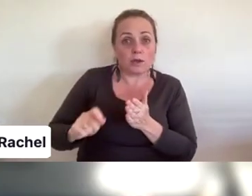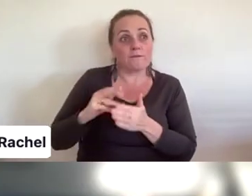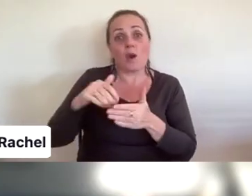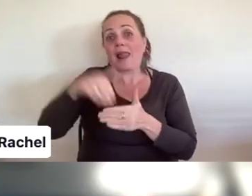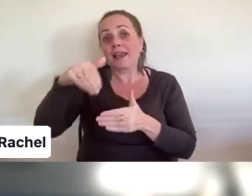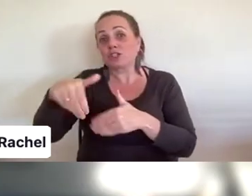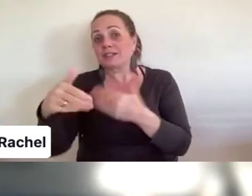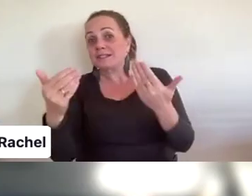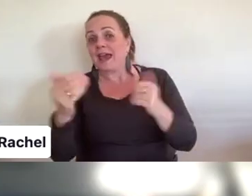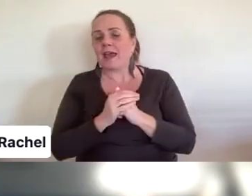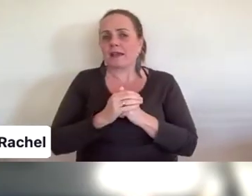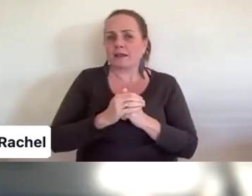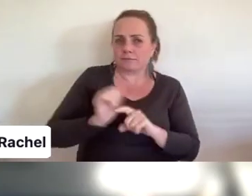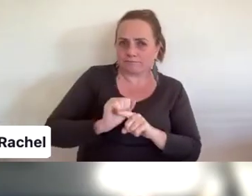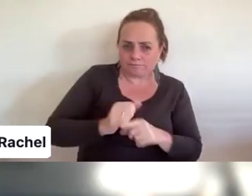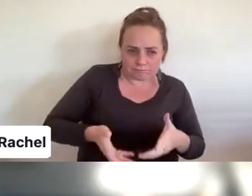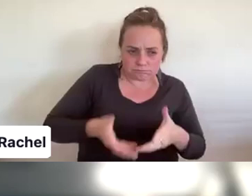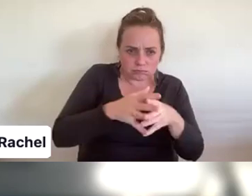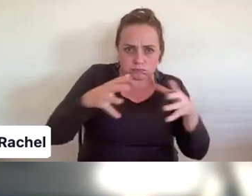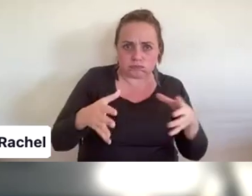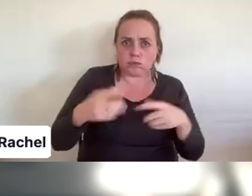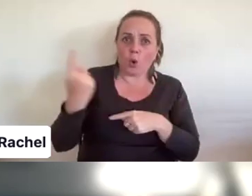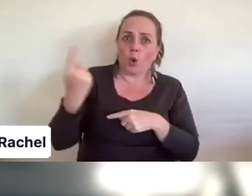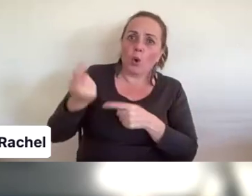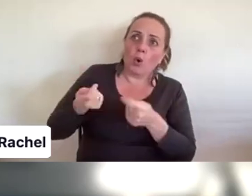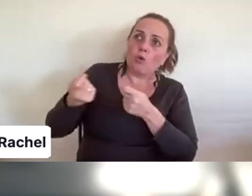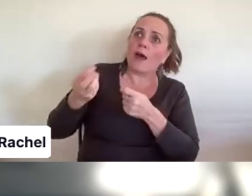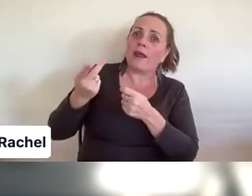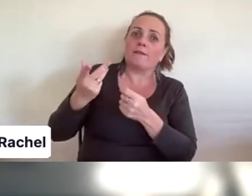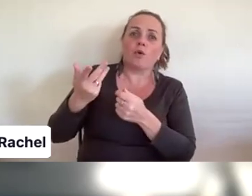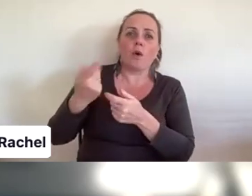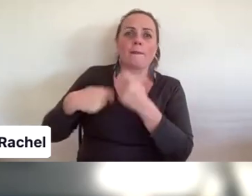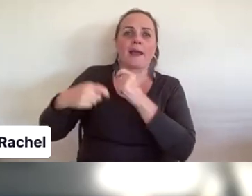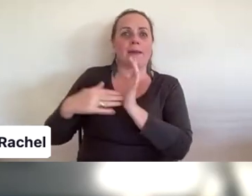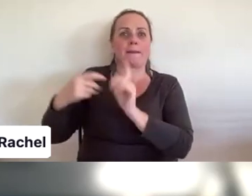and also who is even running as candidates, those are beautiful questions, I want to focus on